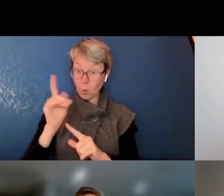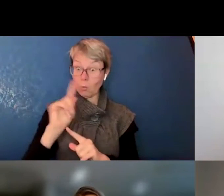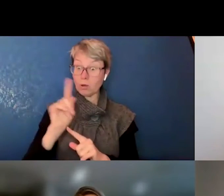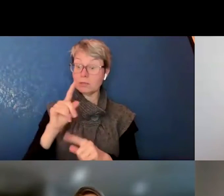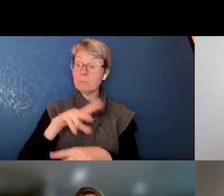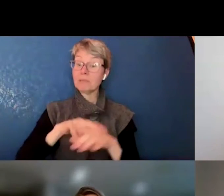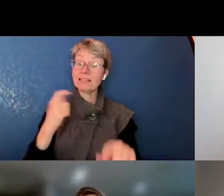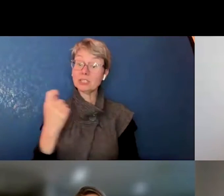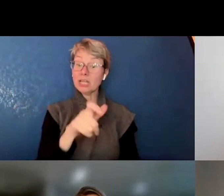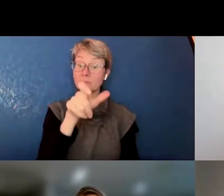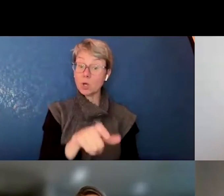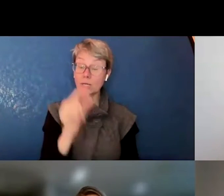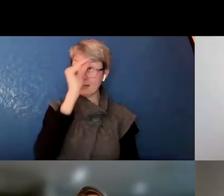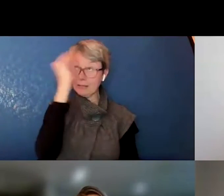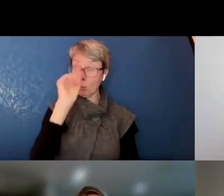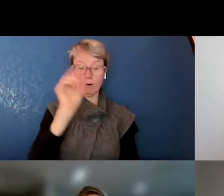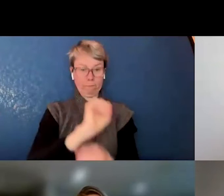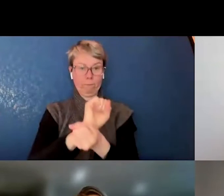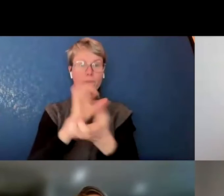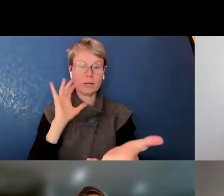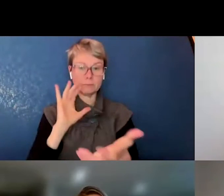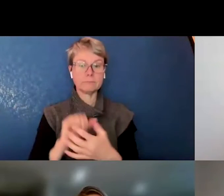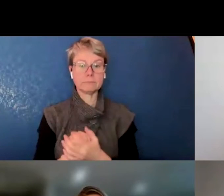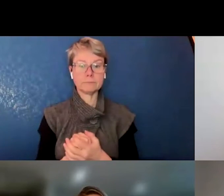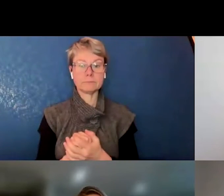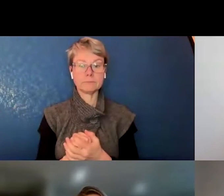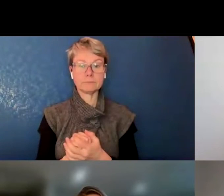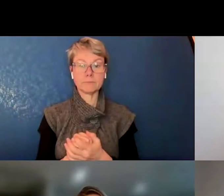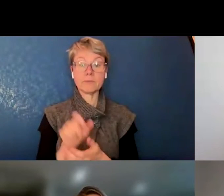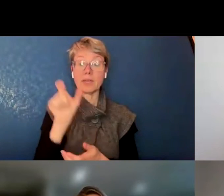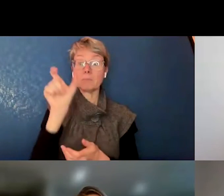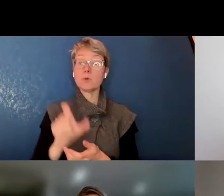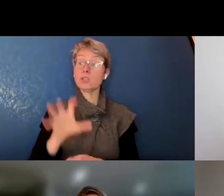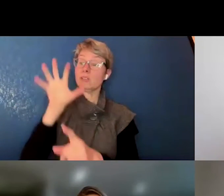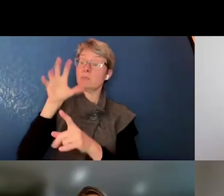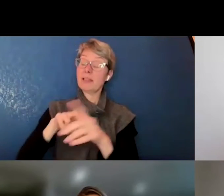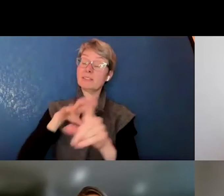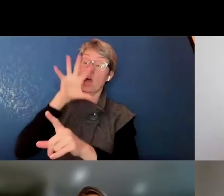when someone is arrested and wants to apply for bail or release the the pressure is on in order